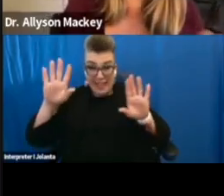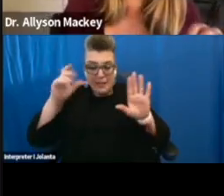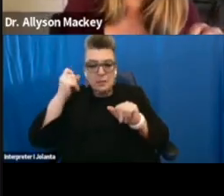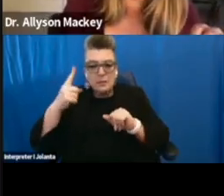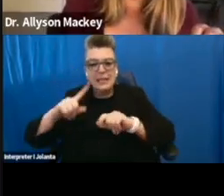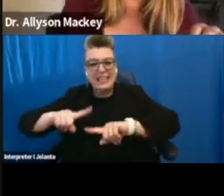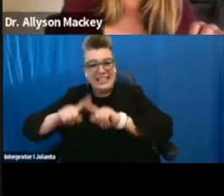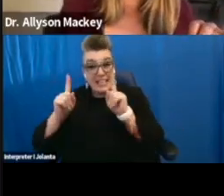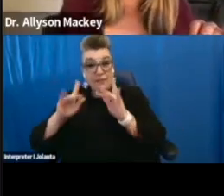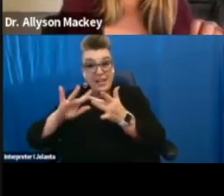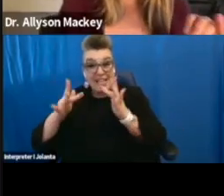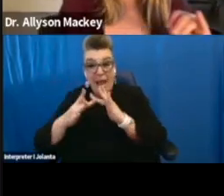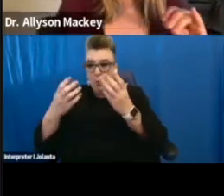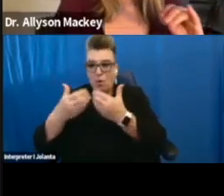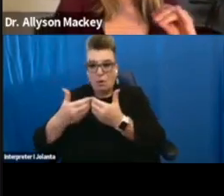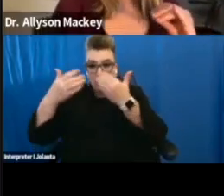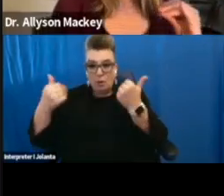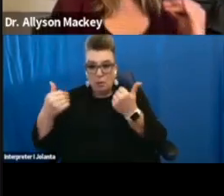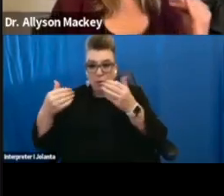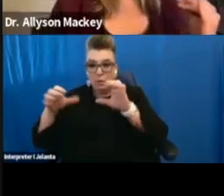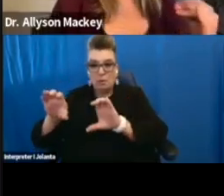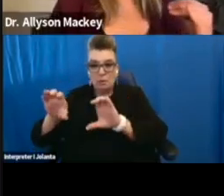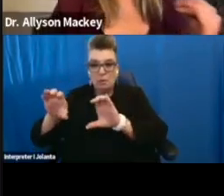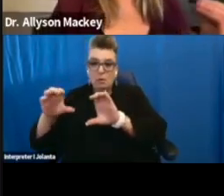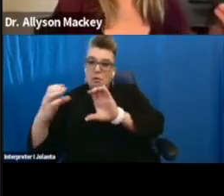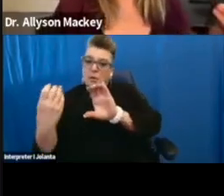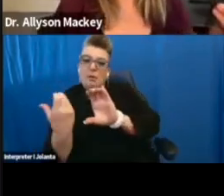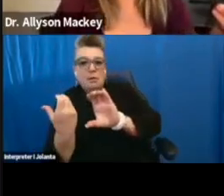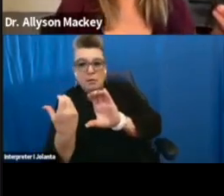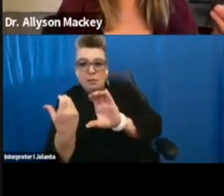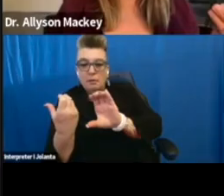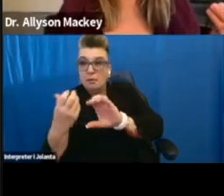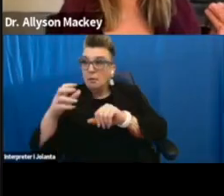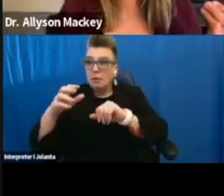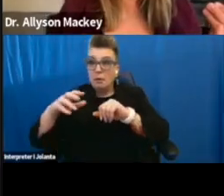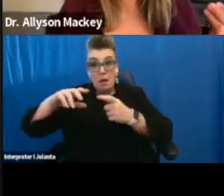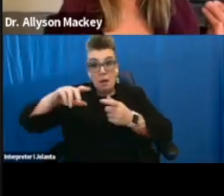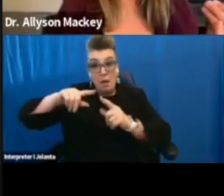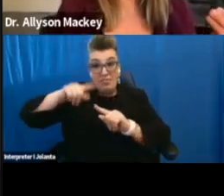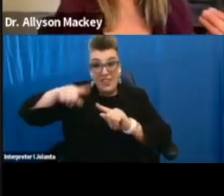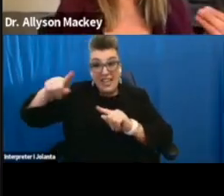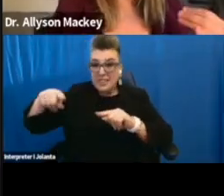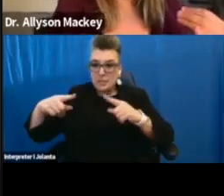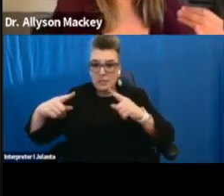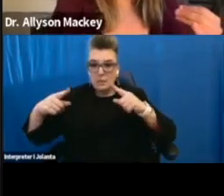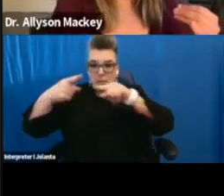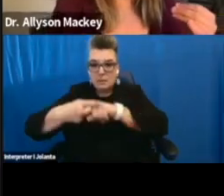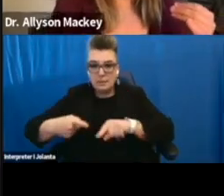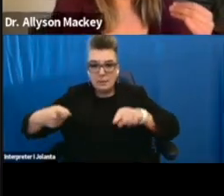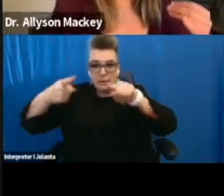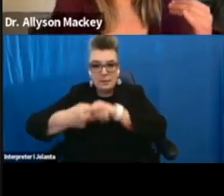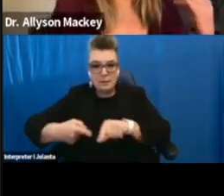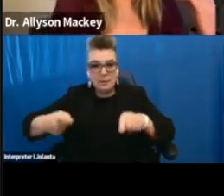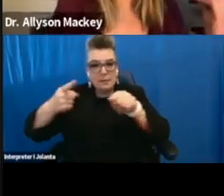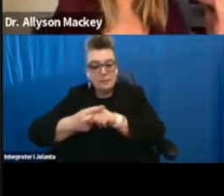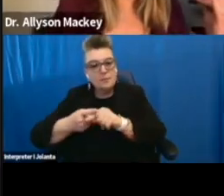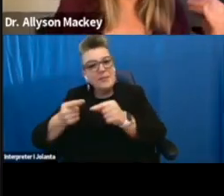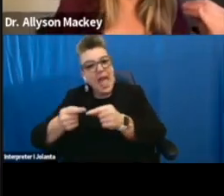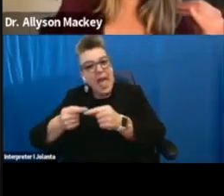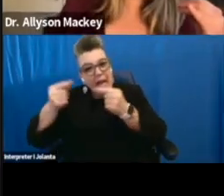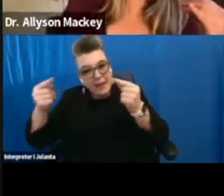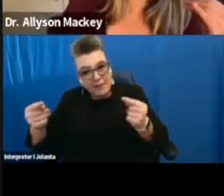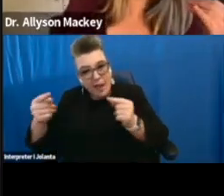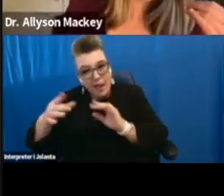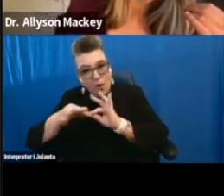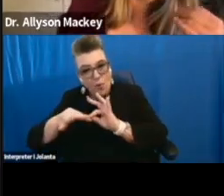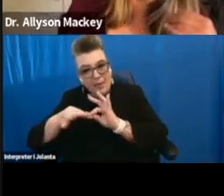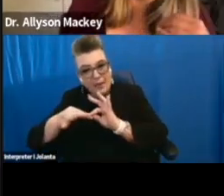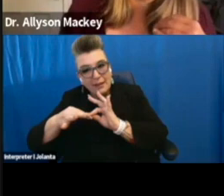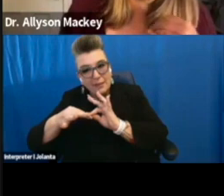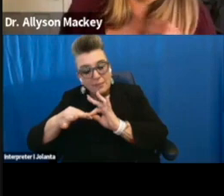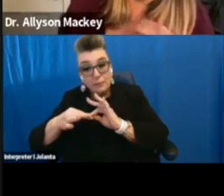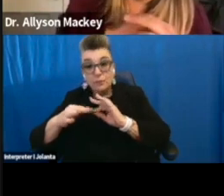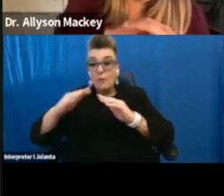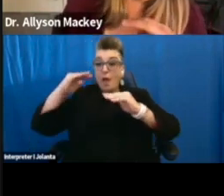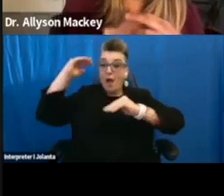what you might find is that their bold signals are anti-correlated in adults we know that areas that